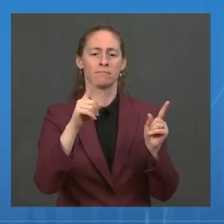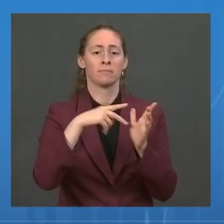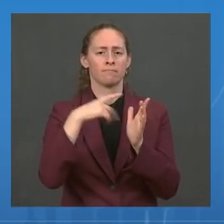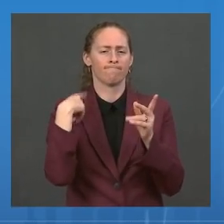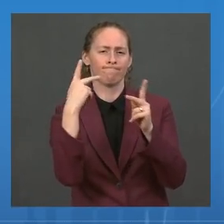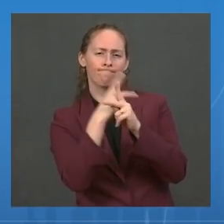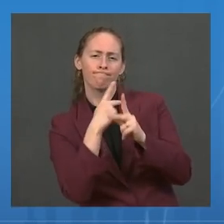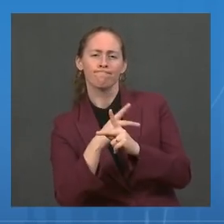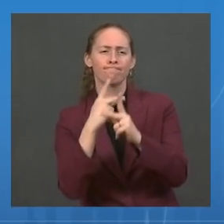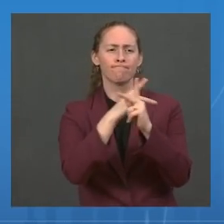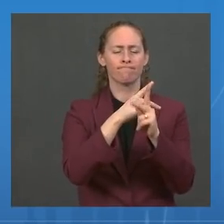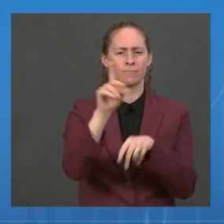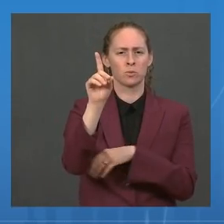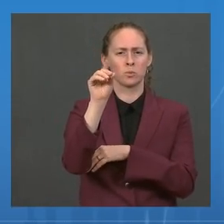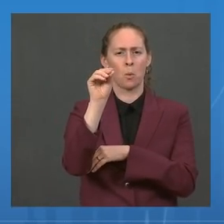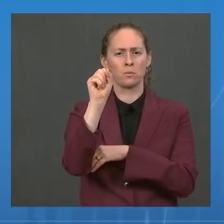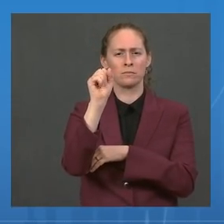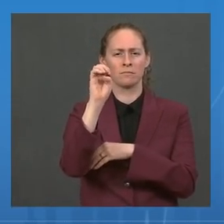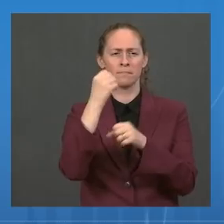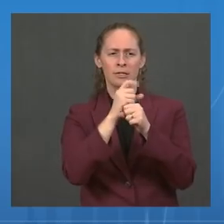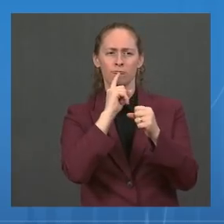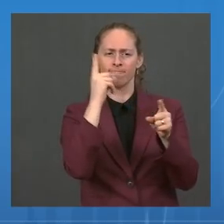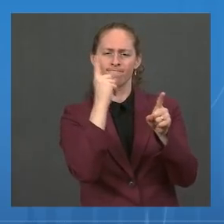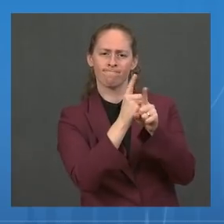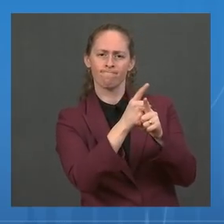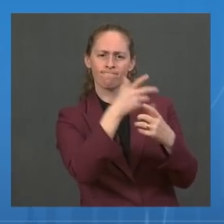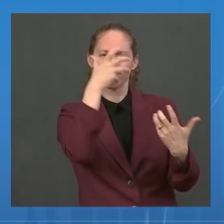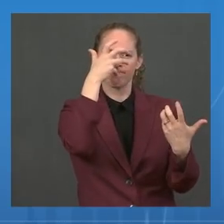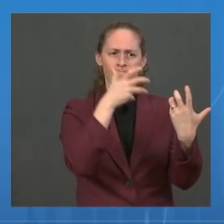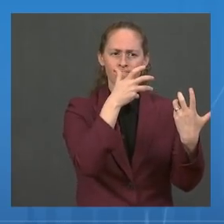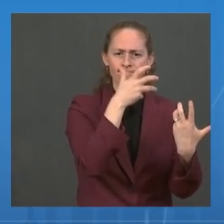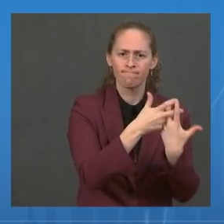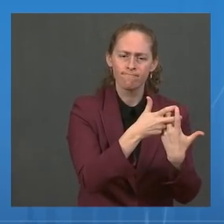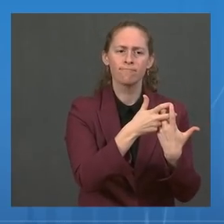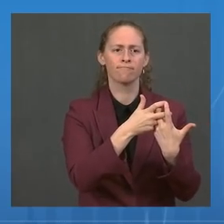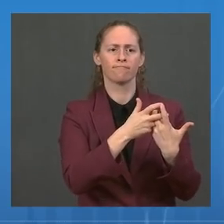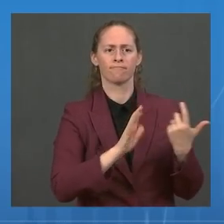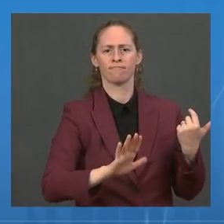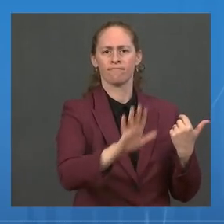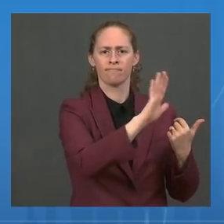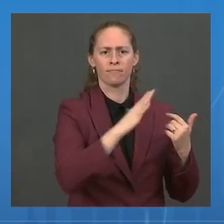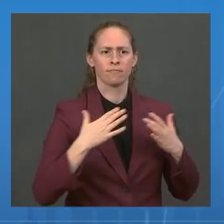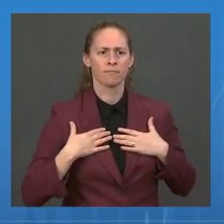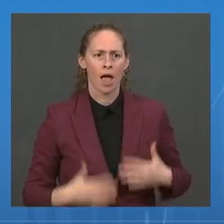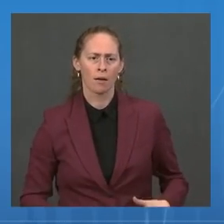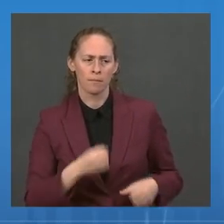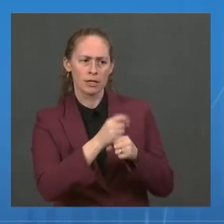for its optimal safety and immune response in children. Our guiding principle of safety also warrants